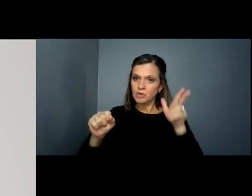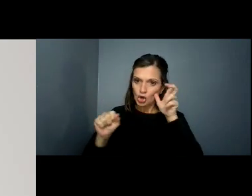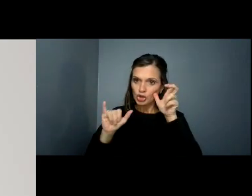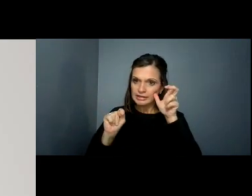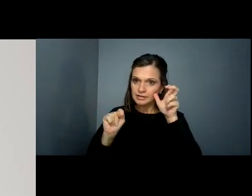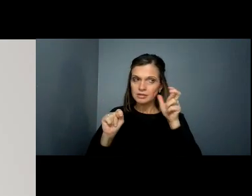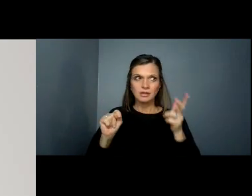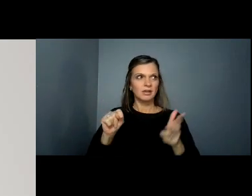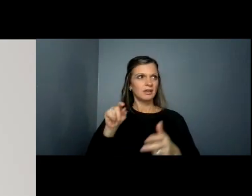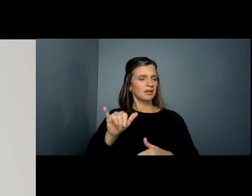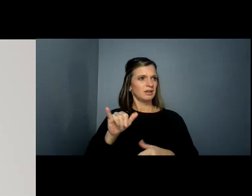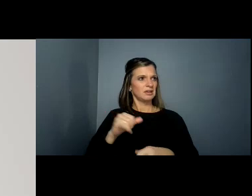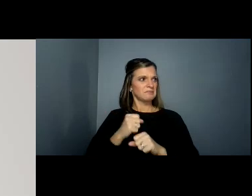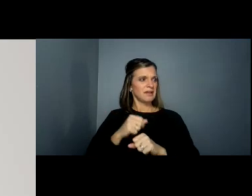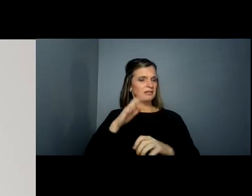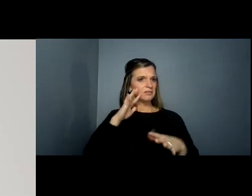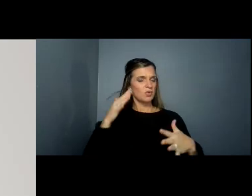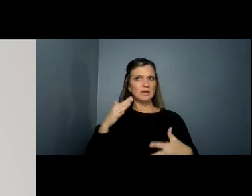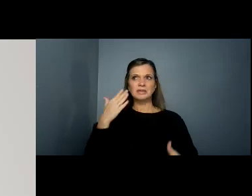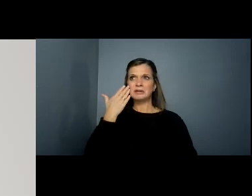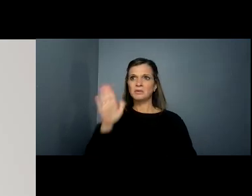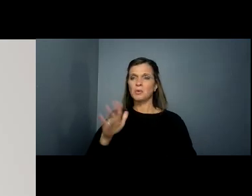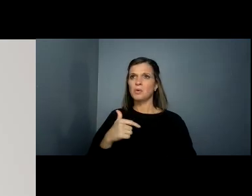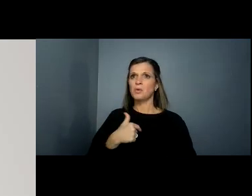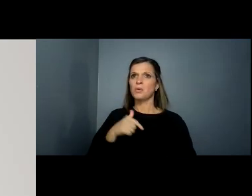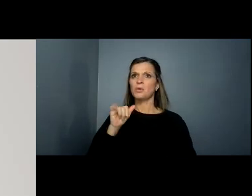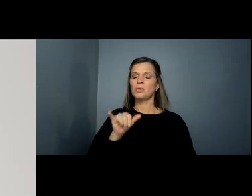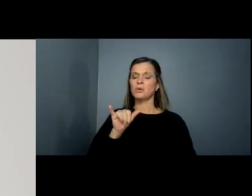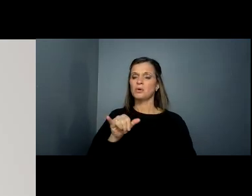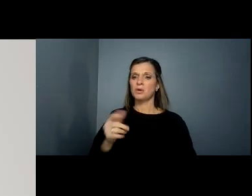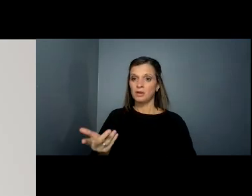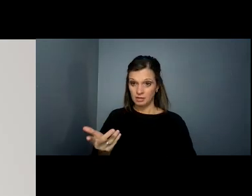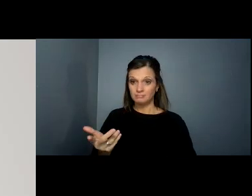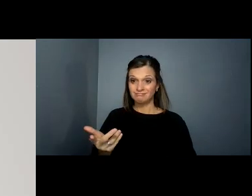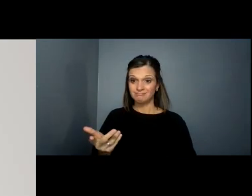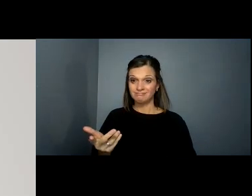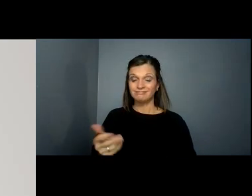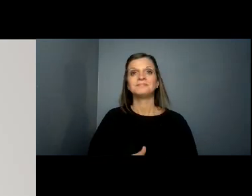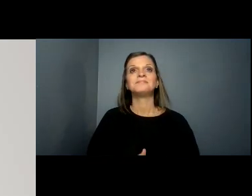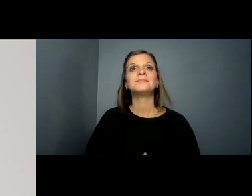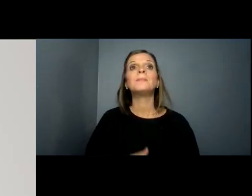So. Here's where it gets fun.